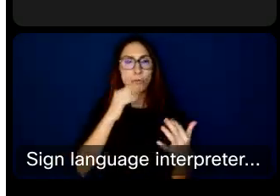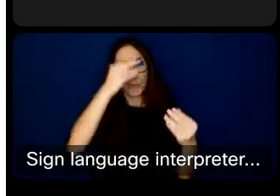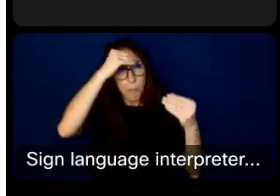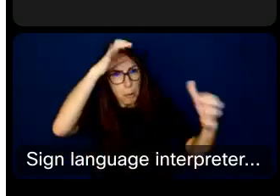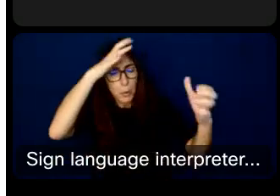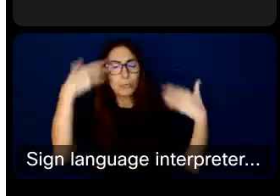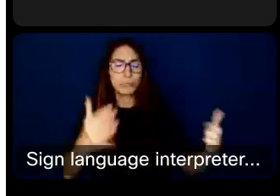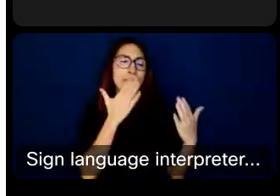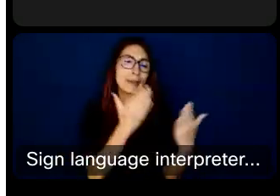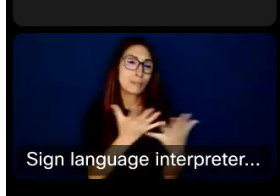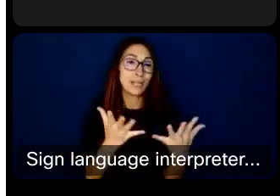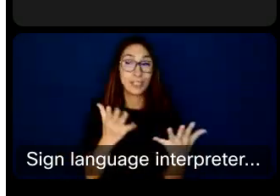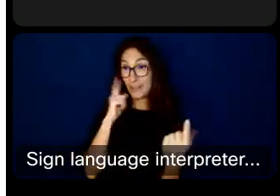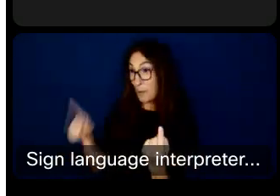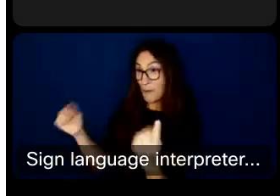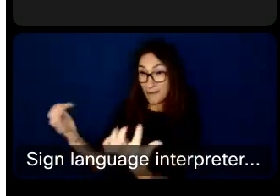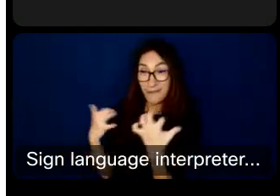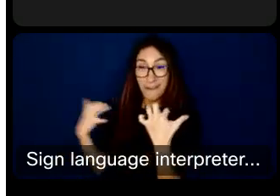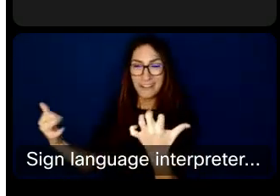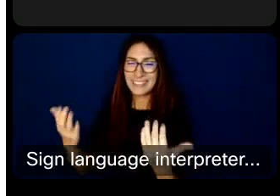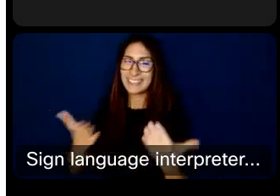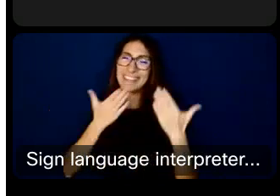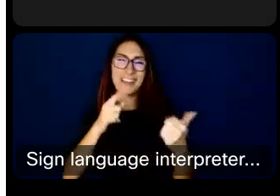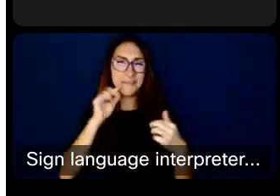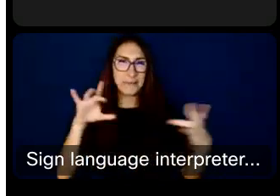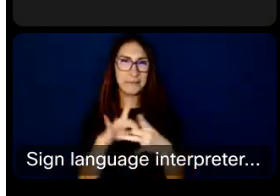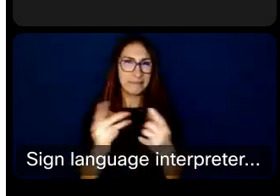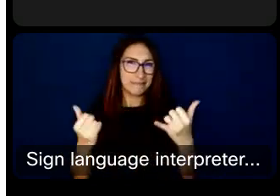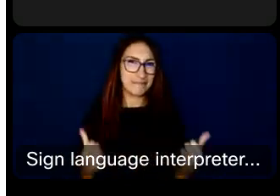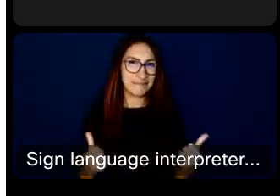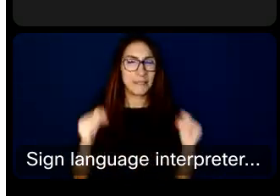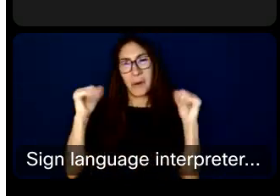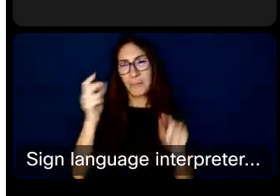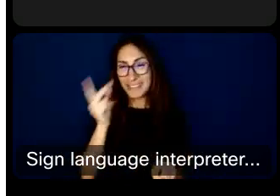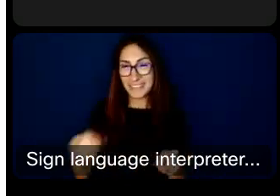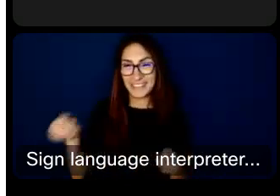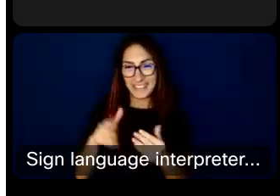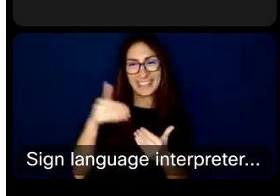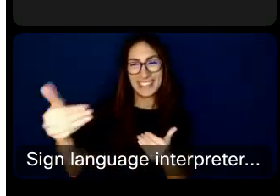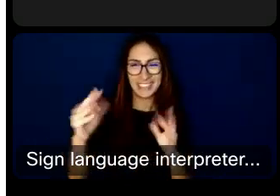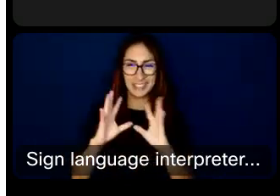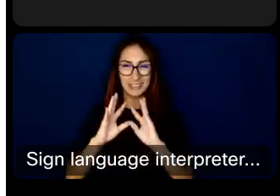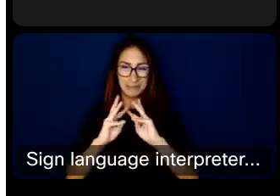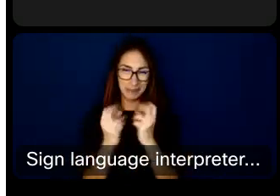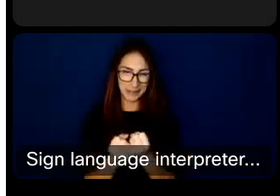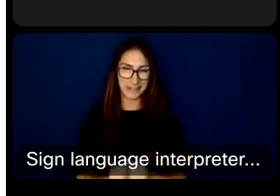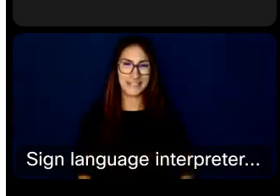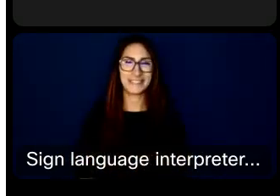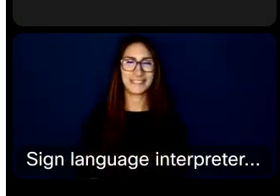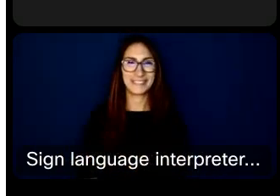the audience, thank you for joining us today and we hope to see you at our next webinar. Until next time.